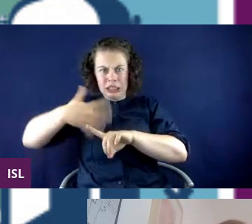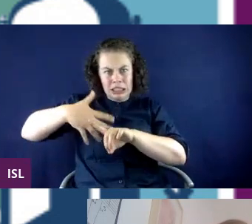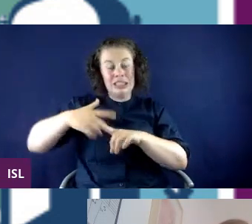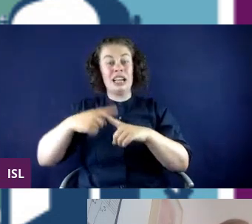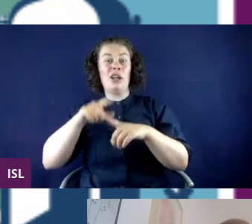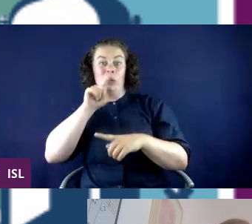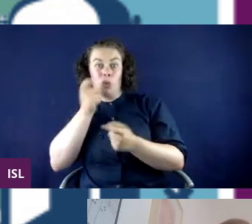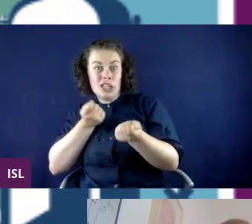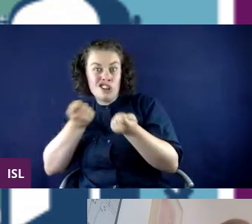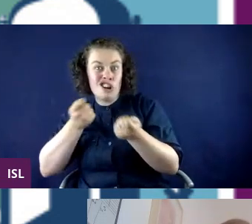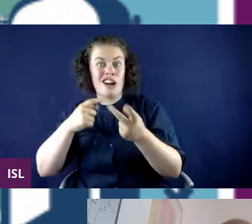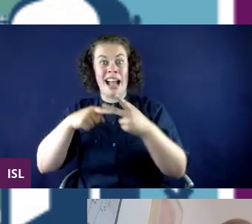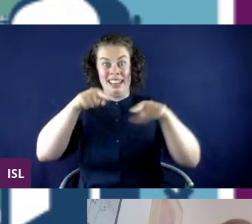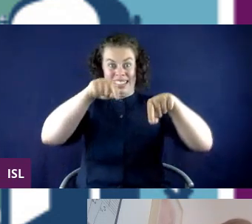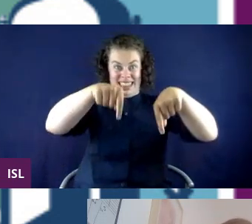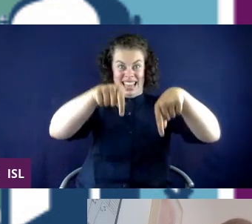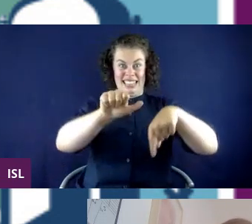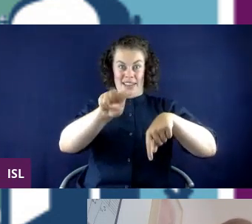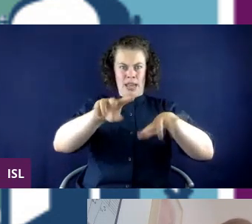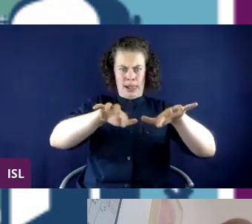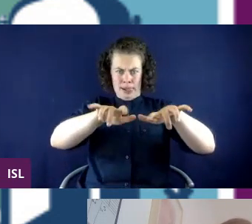, and the very impressive centre for disability